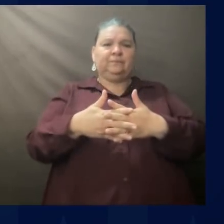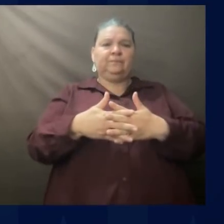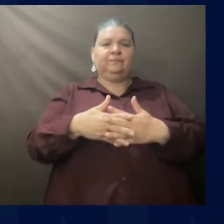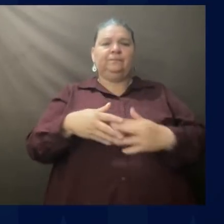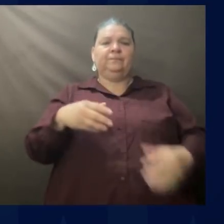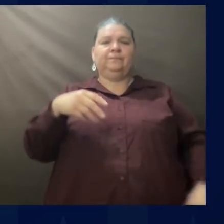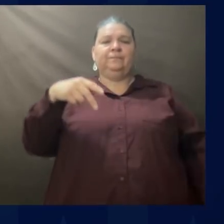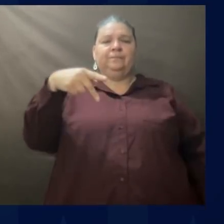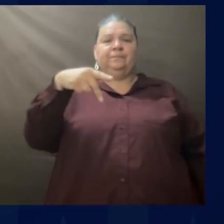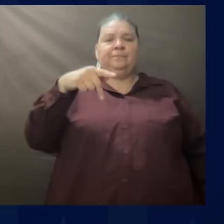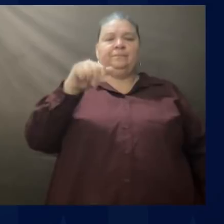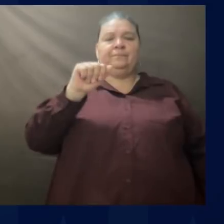and their nation secure.